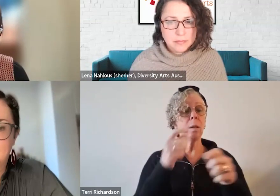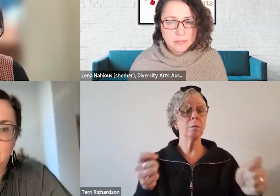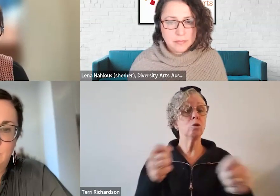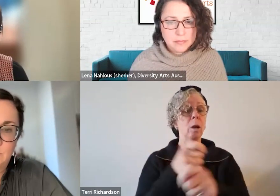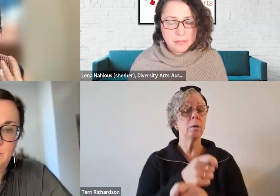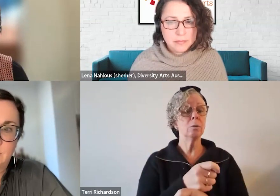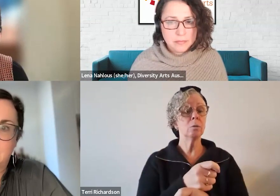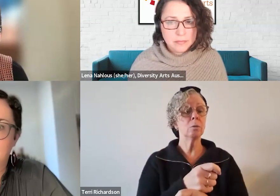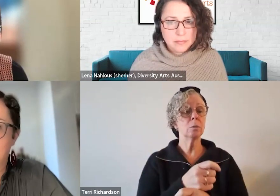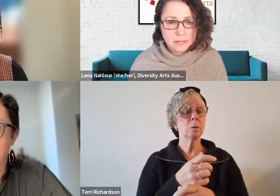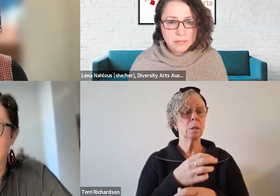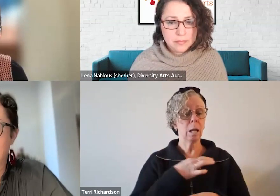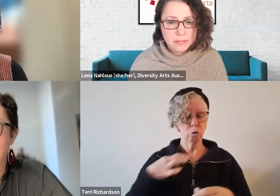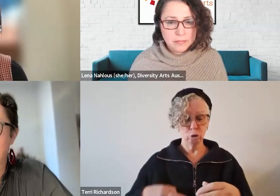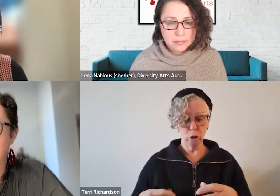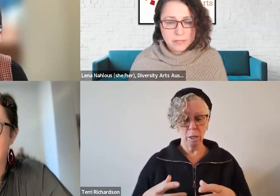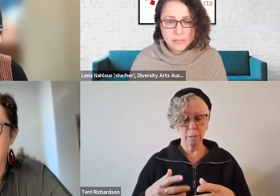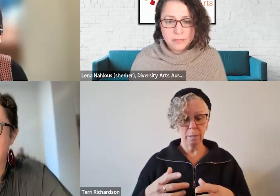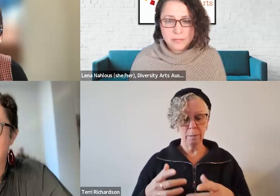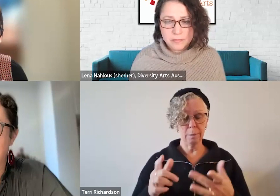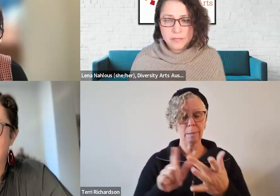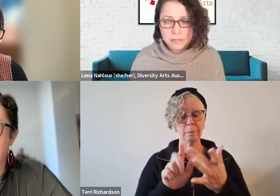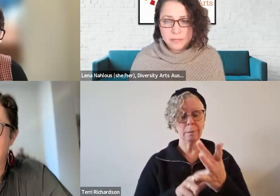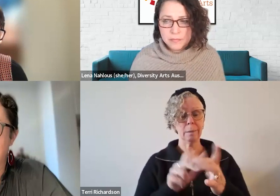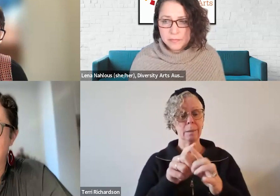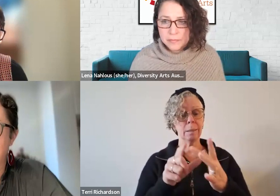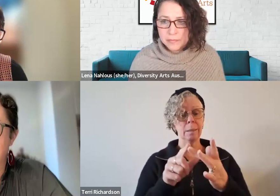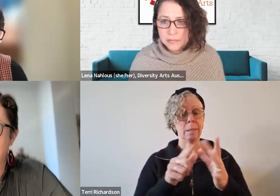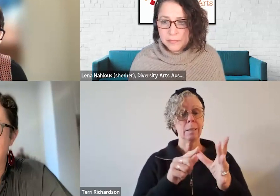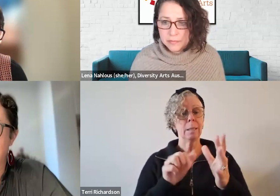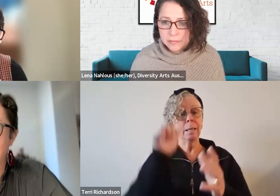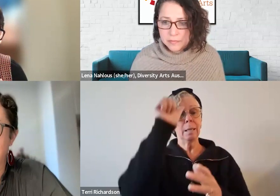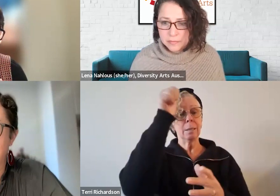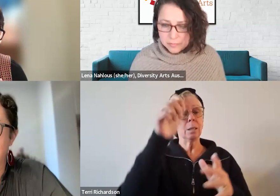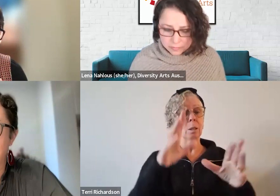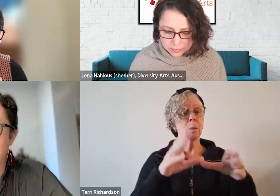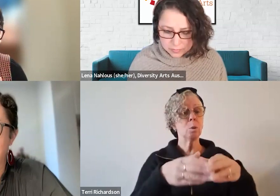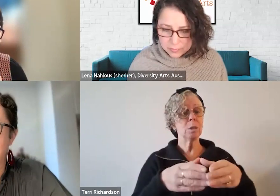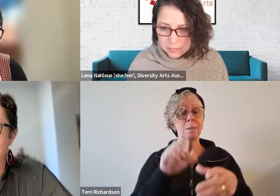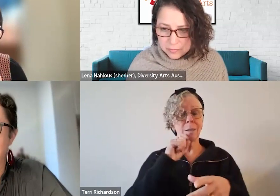and the Chinese communities that are the two largest growing language groups, cultural groups in the country.